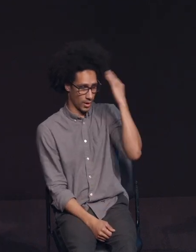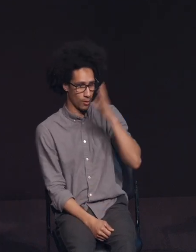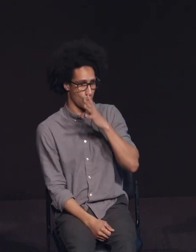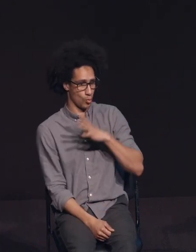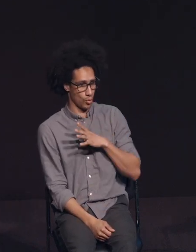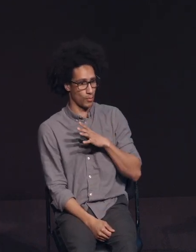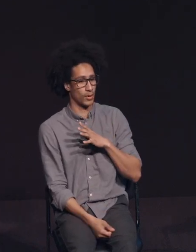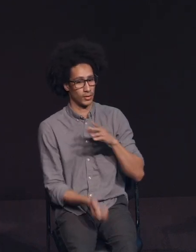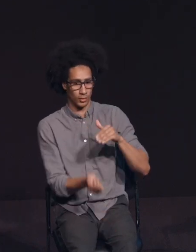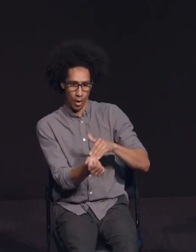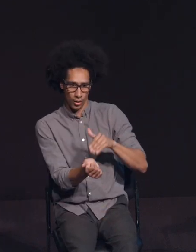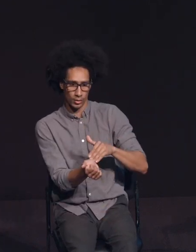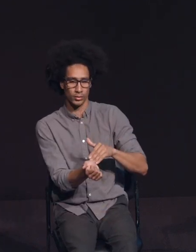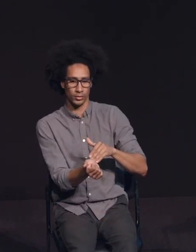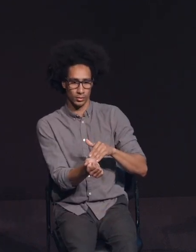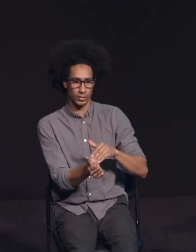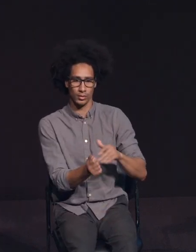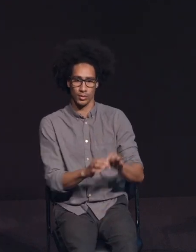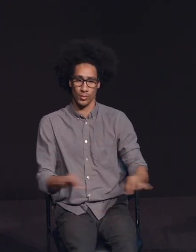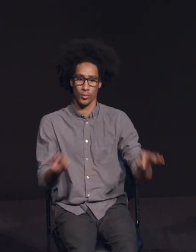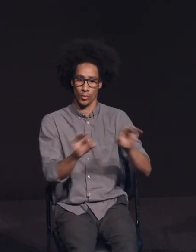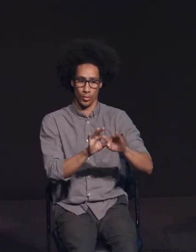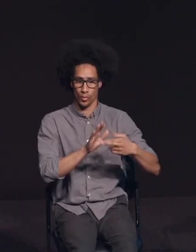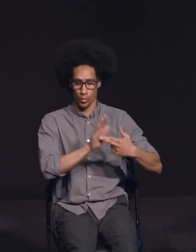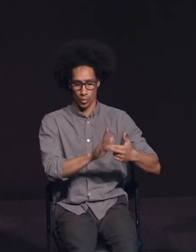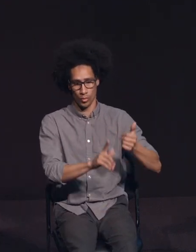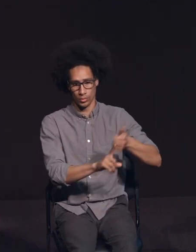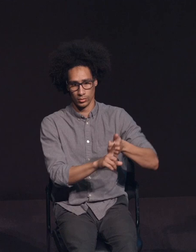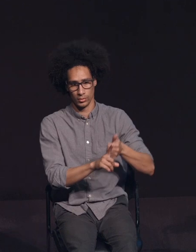physician who played such an important role in developing